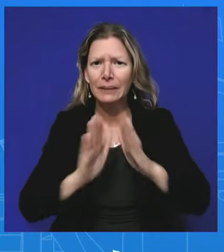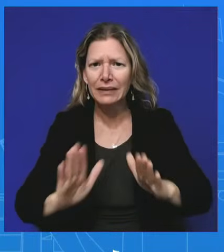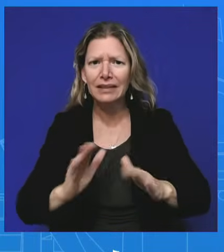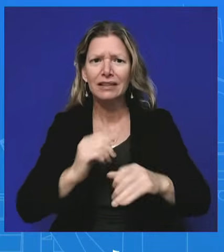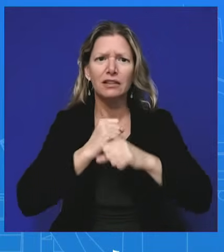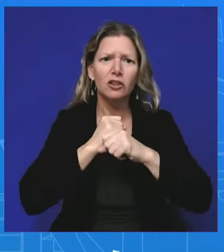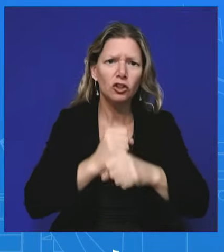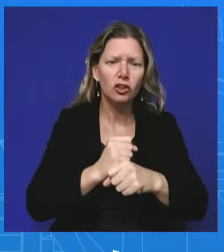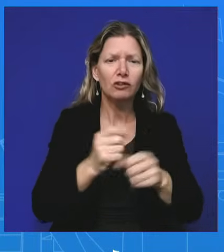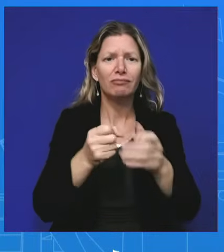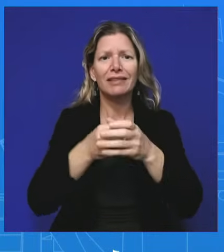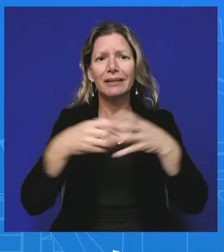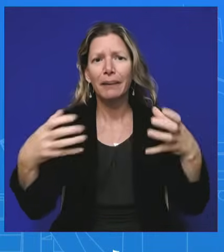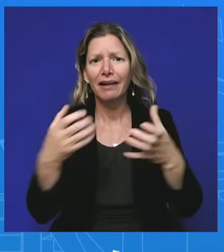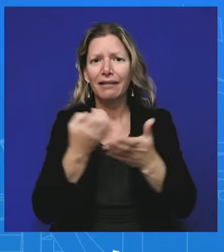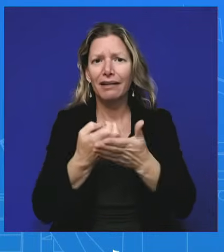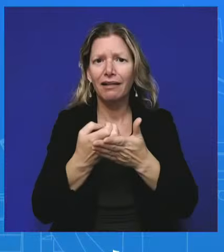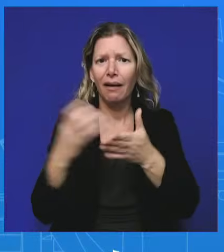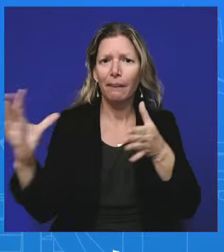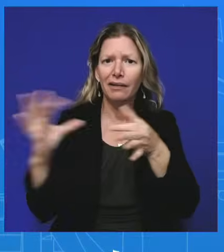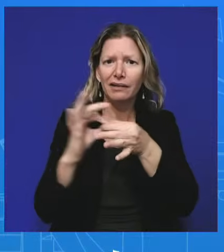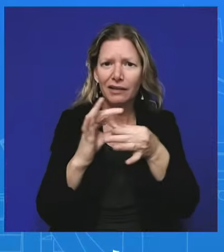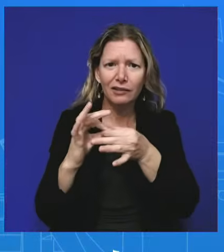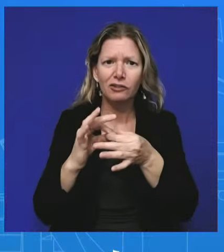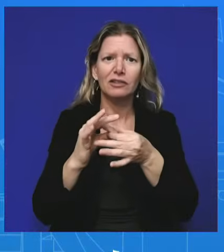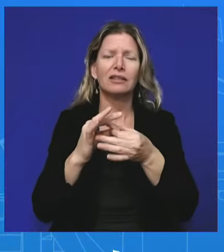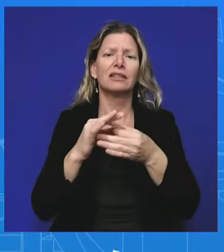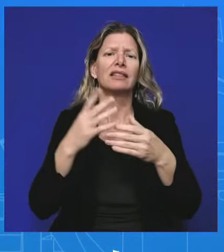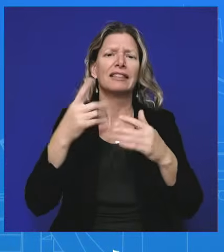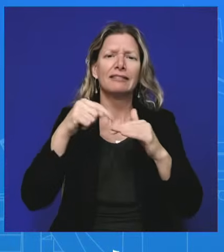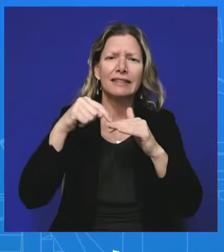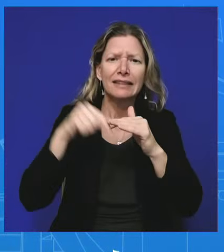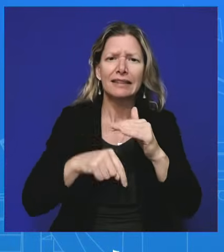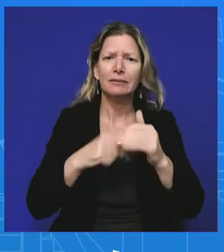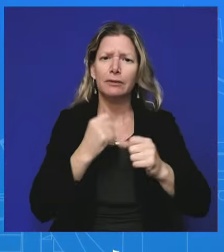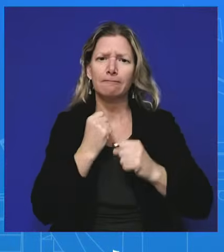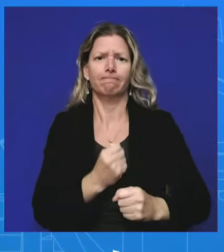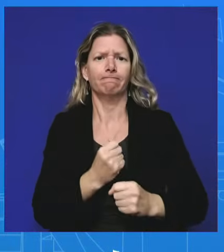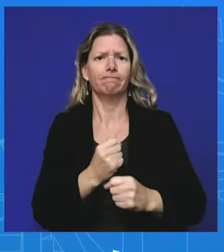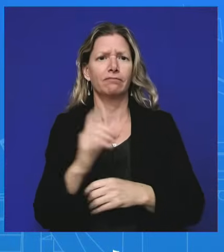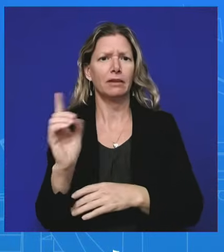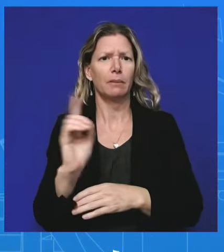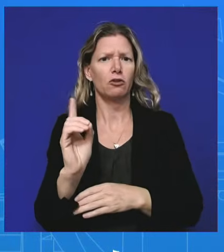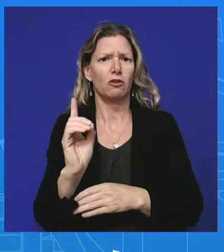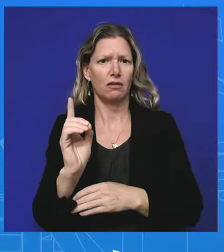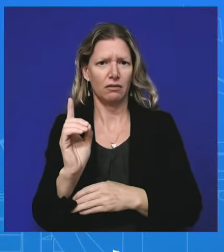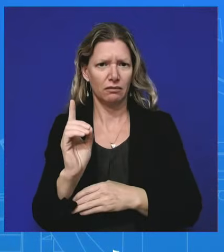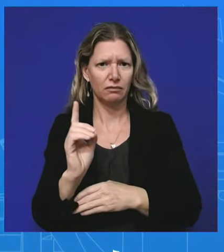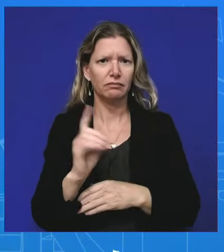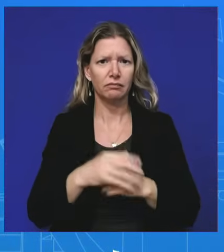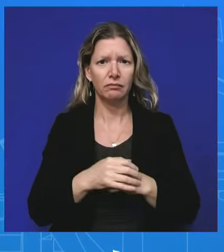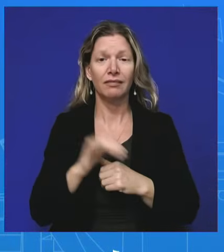will affirm our strategic partnership with Kenya and further the vision set forth at the U.S.-Africa Leaders Summit